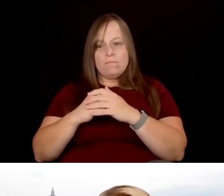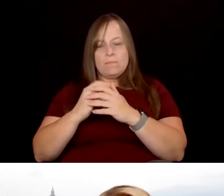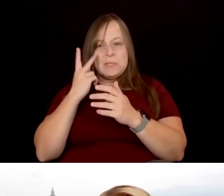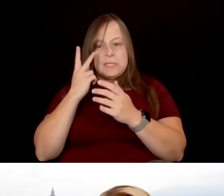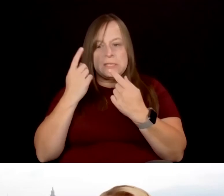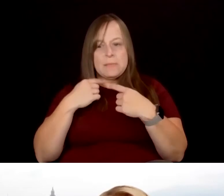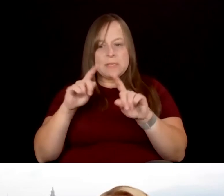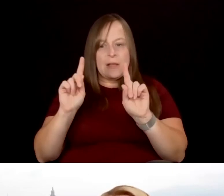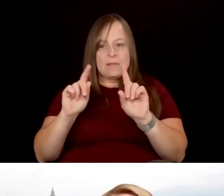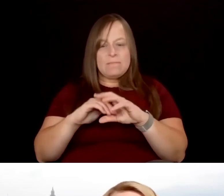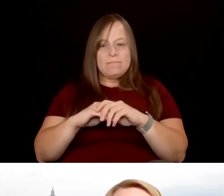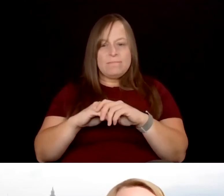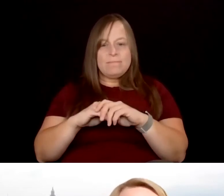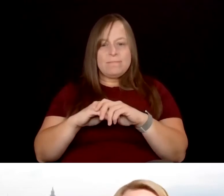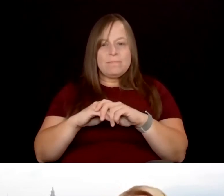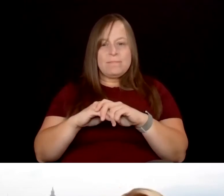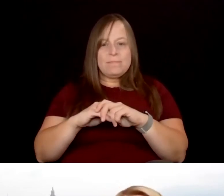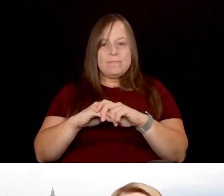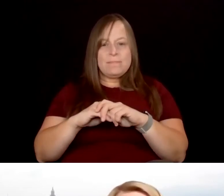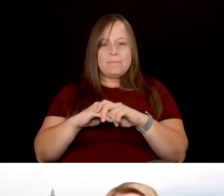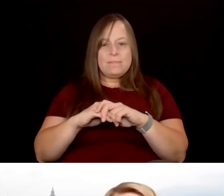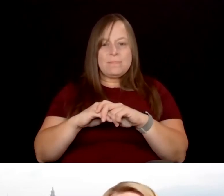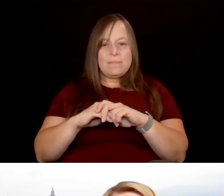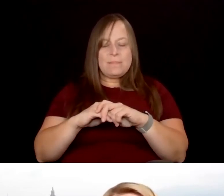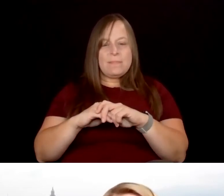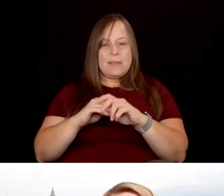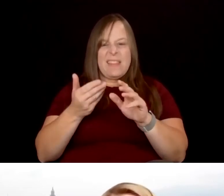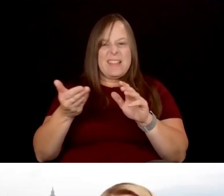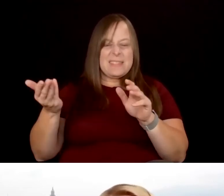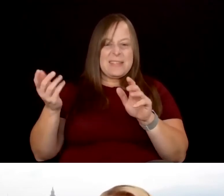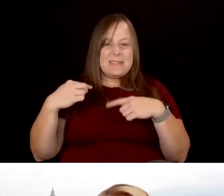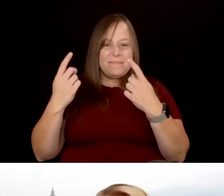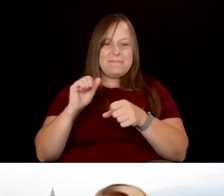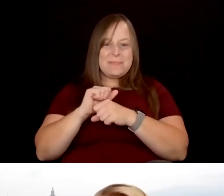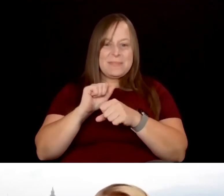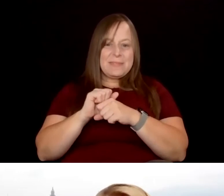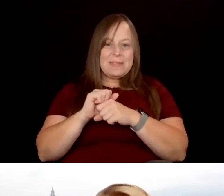But, yeah, I've been listening to these things, as well, for at least two or three years,